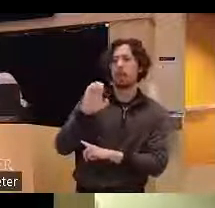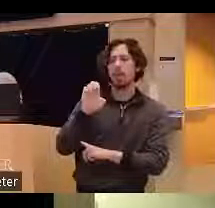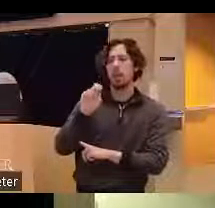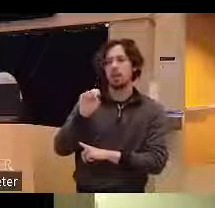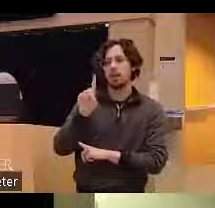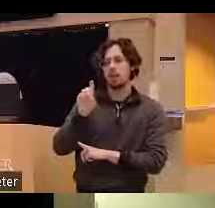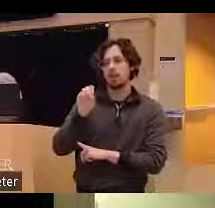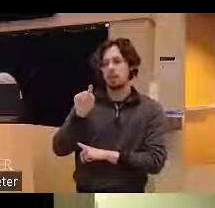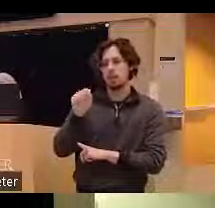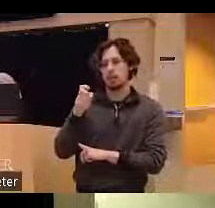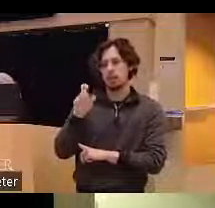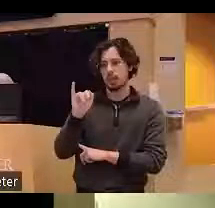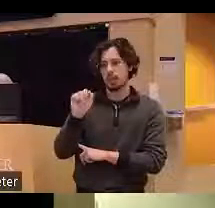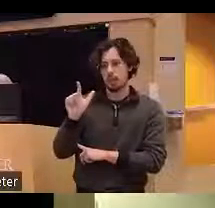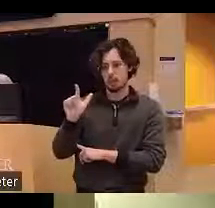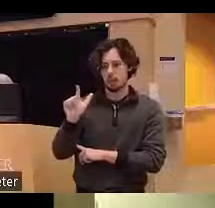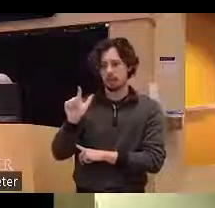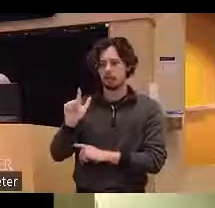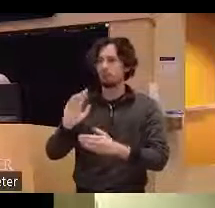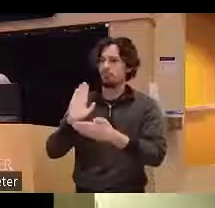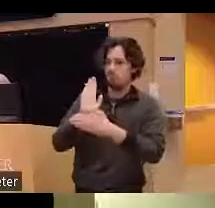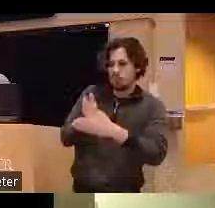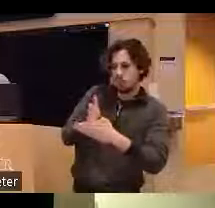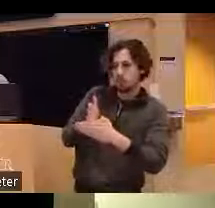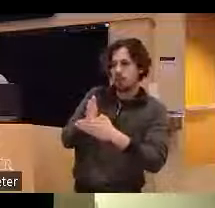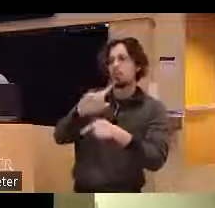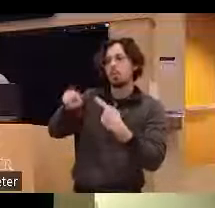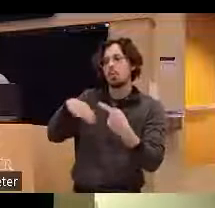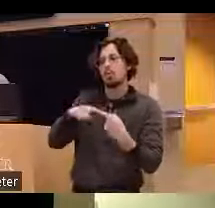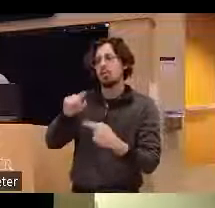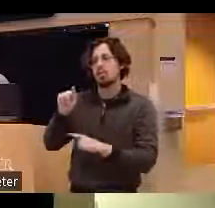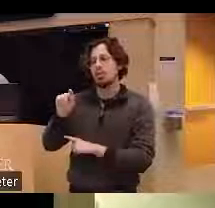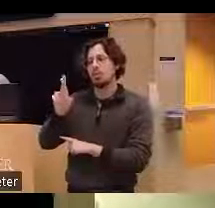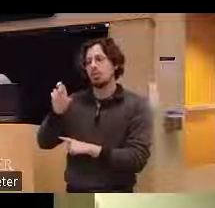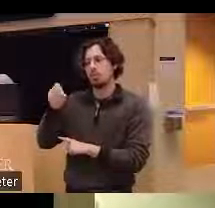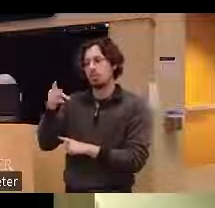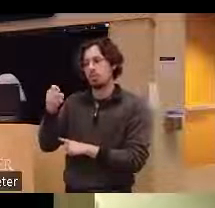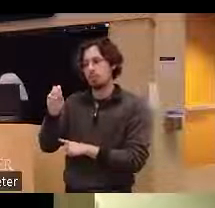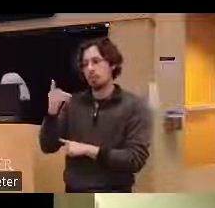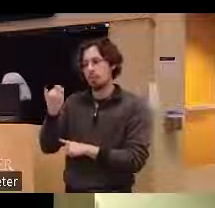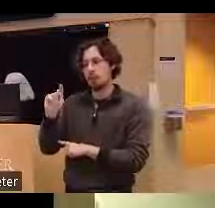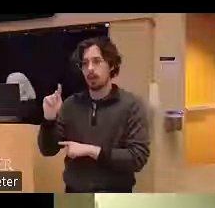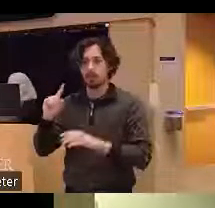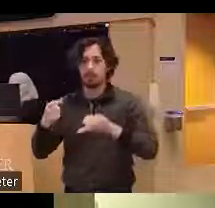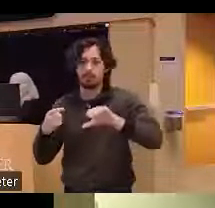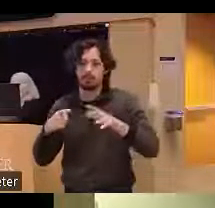the trophop plast implants into the uterus my old professors in medical school had always